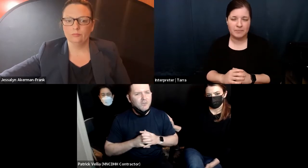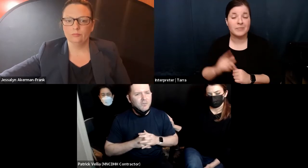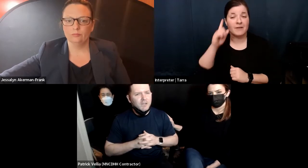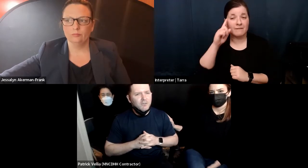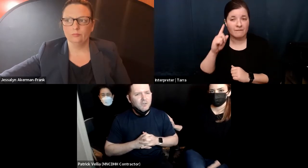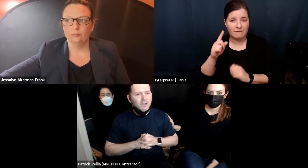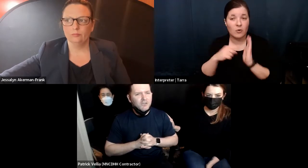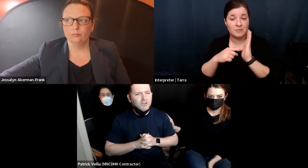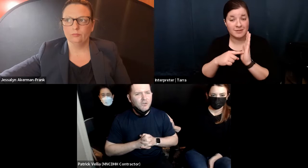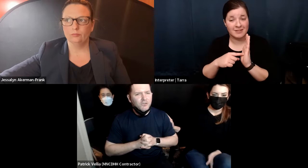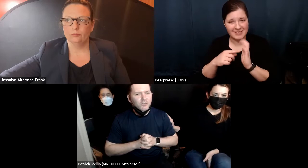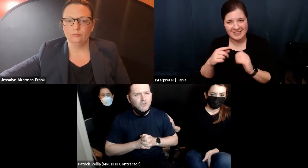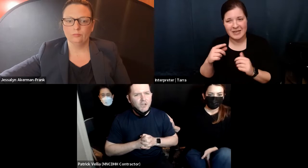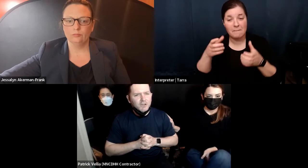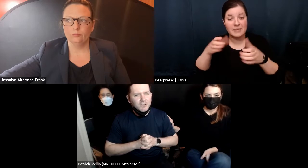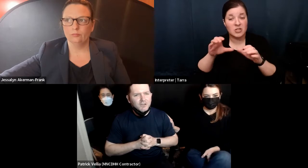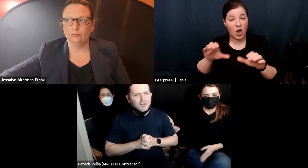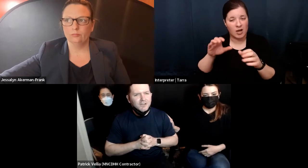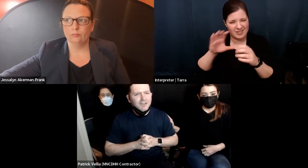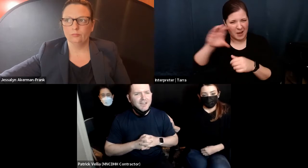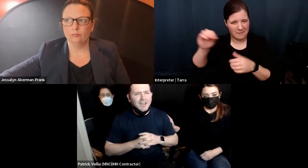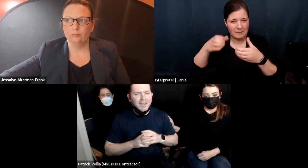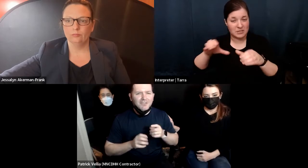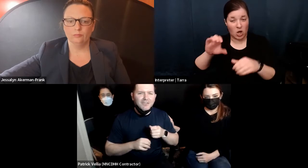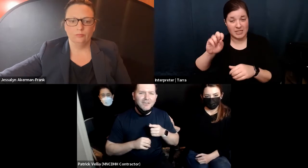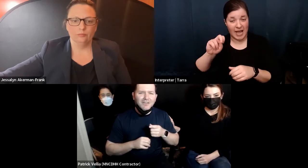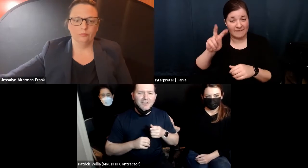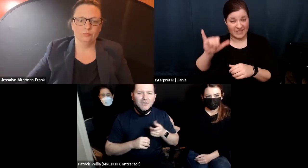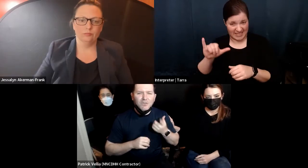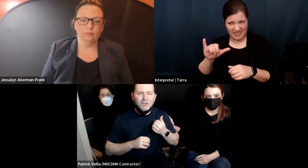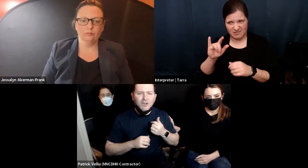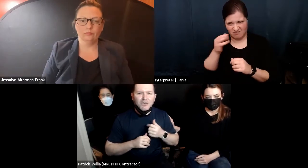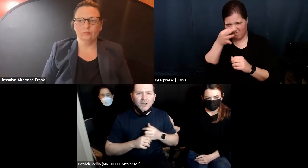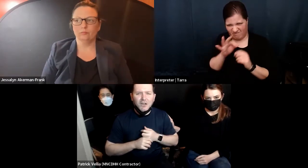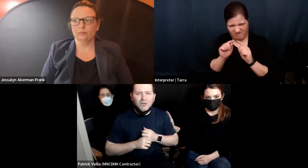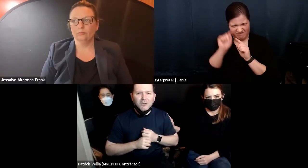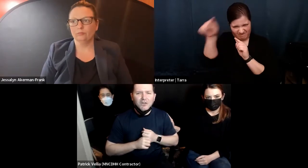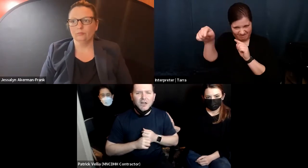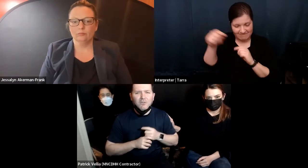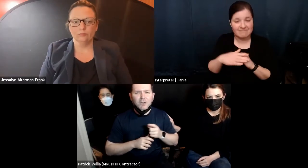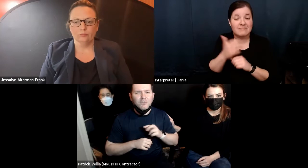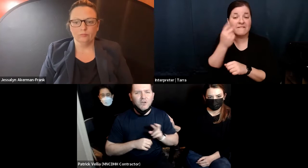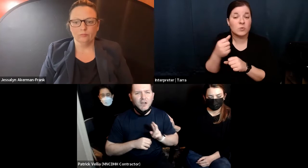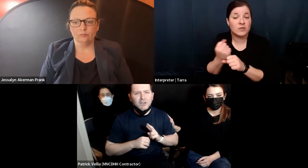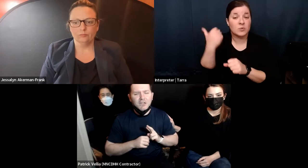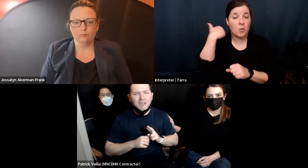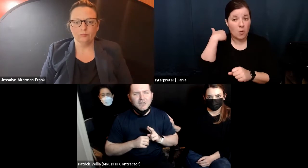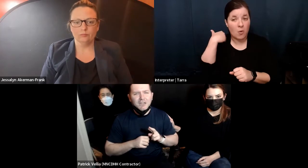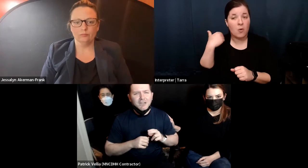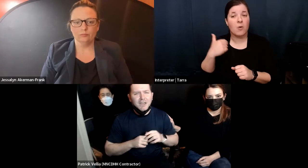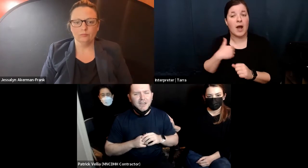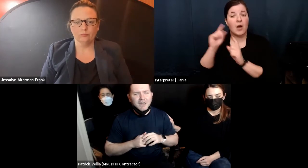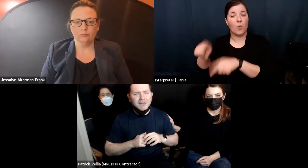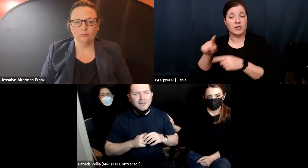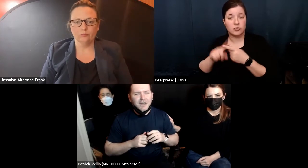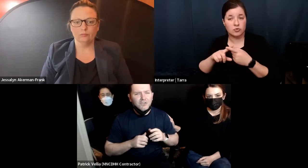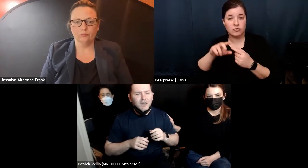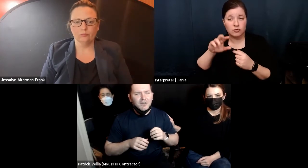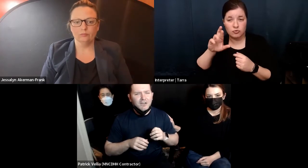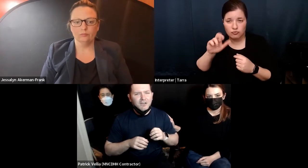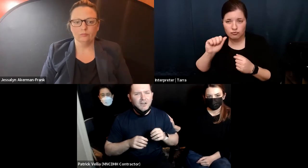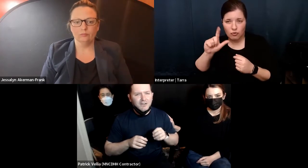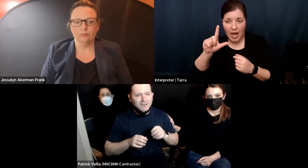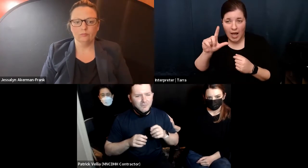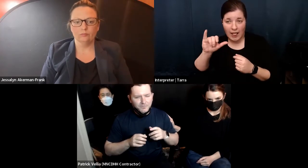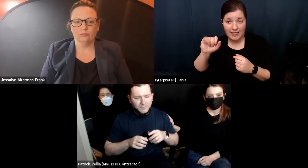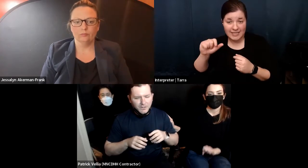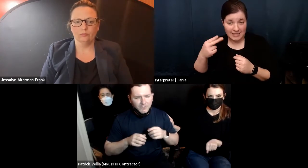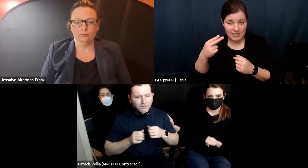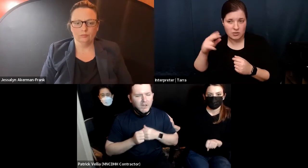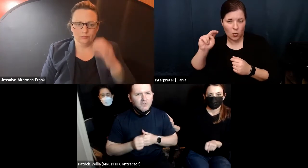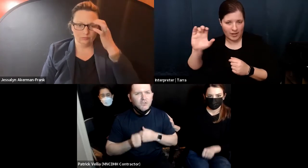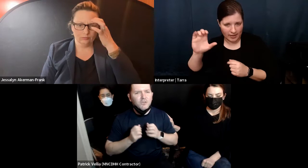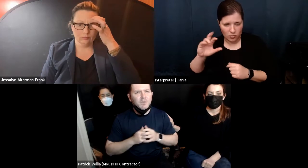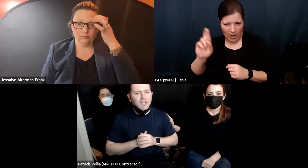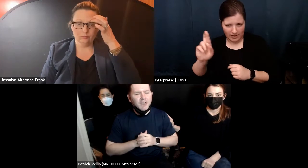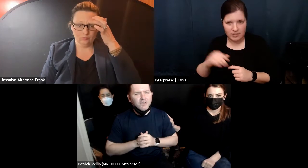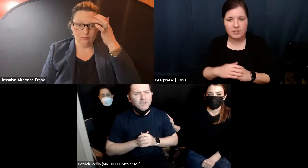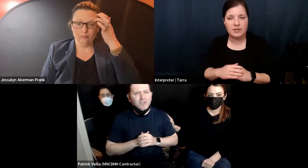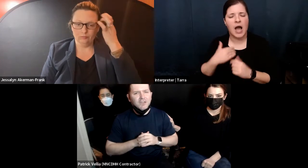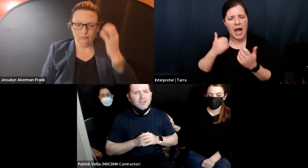doesn't always work.